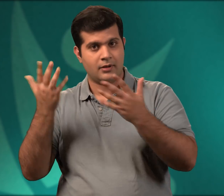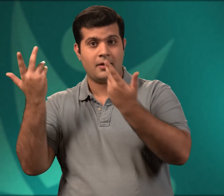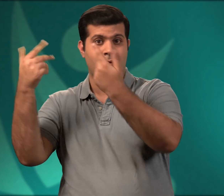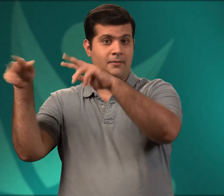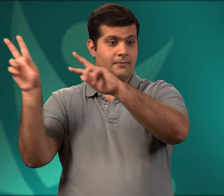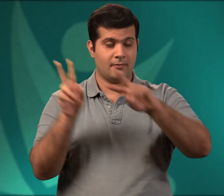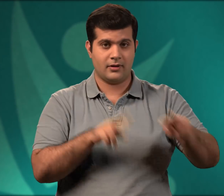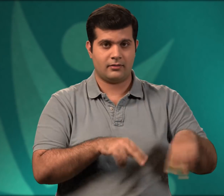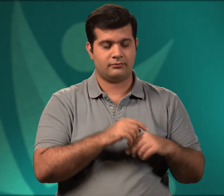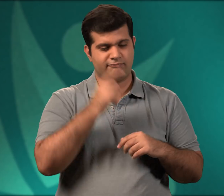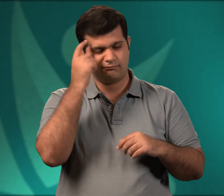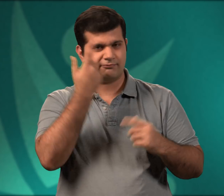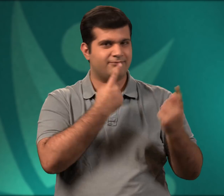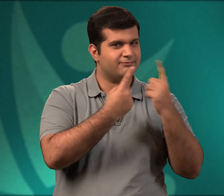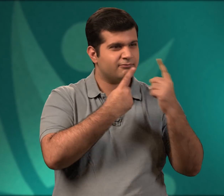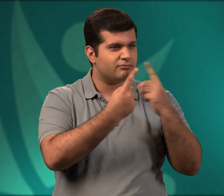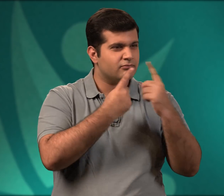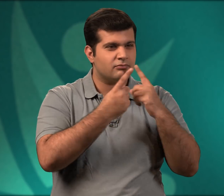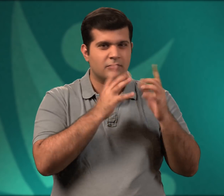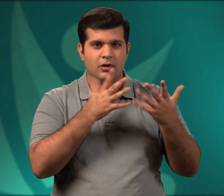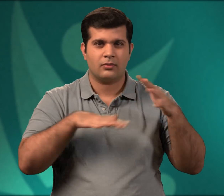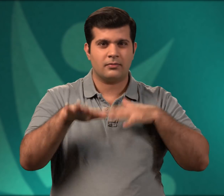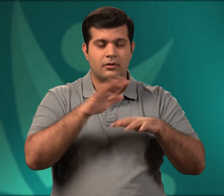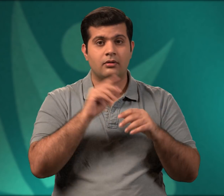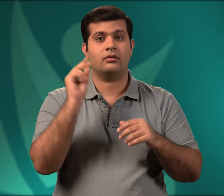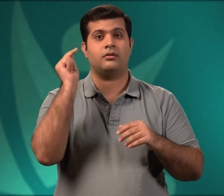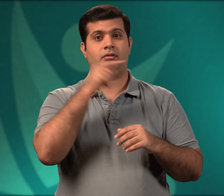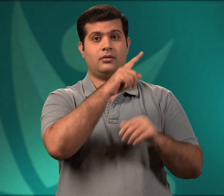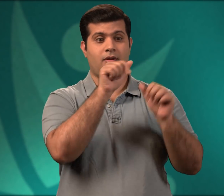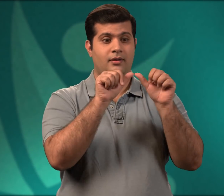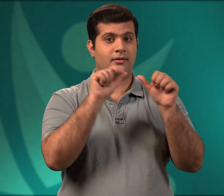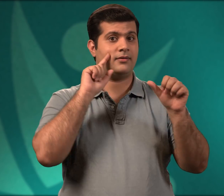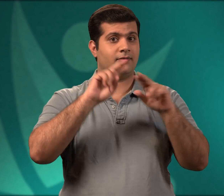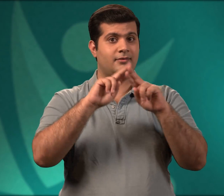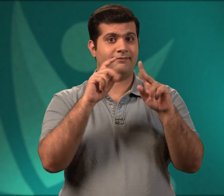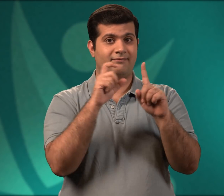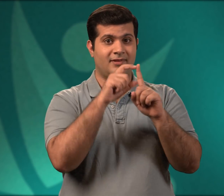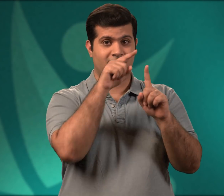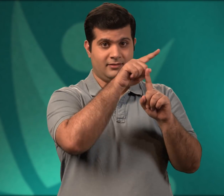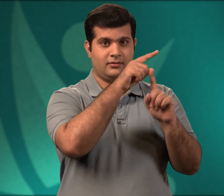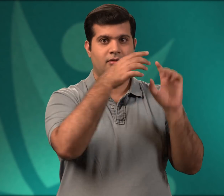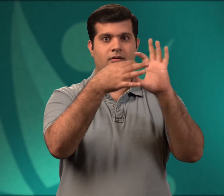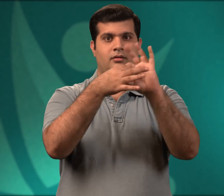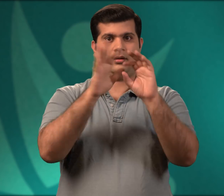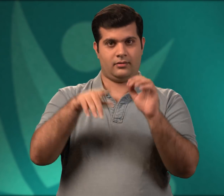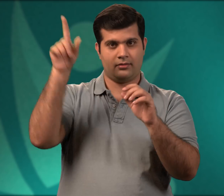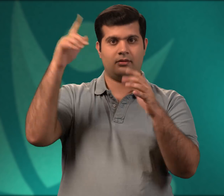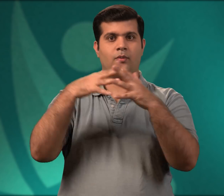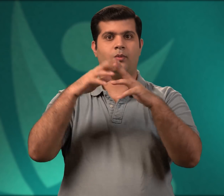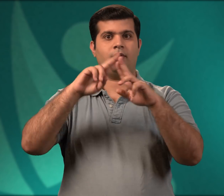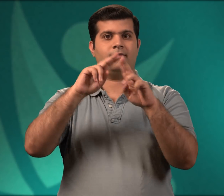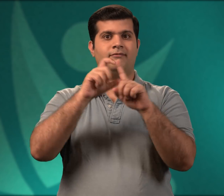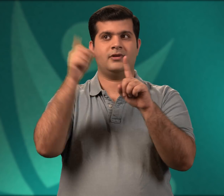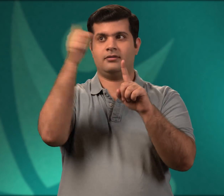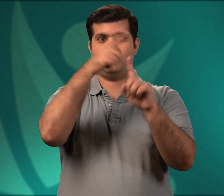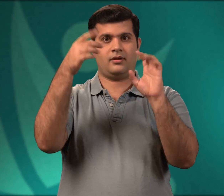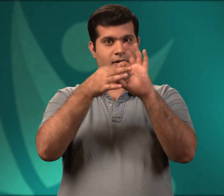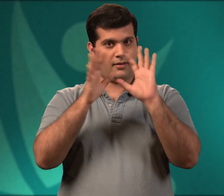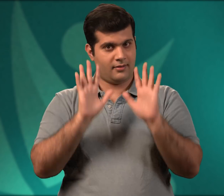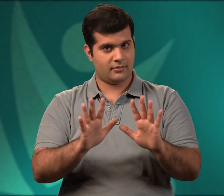they came back to India and started planning. That's when they realised that AIFD was affiliated with WFD.